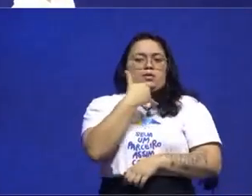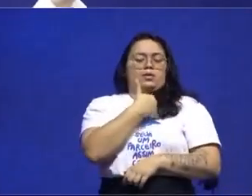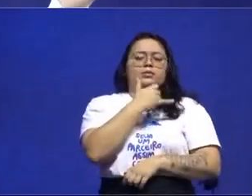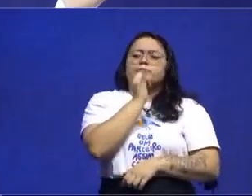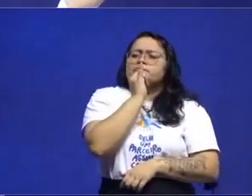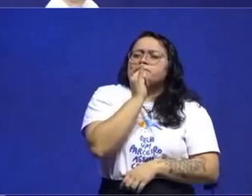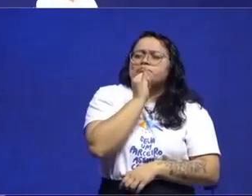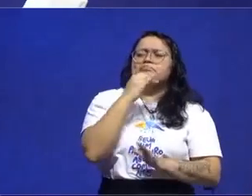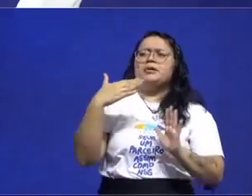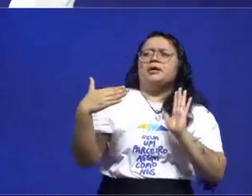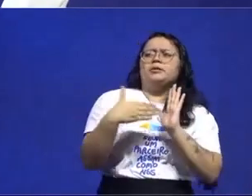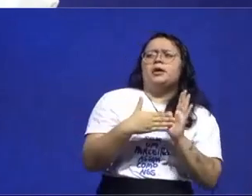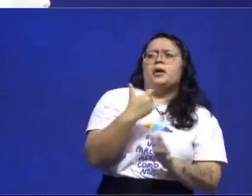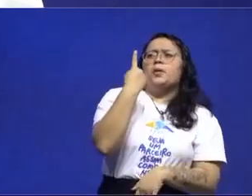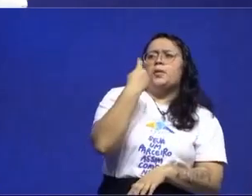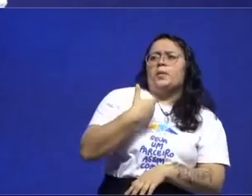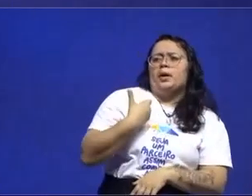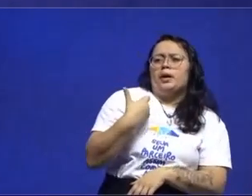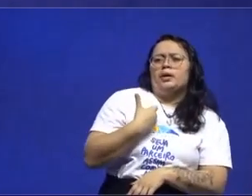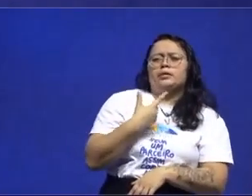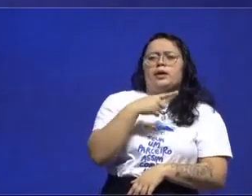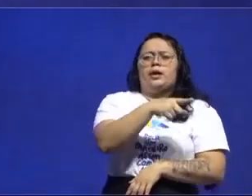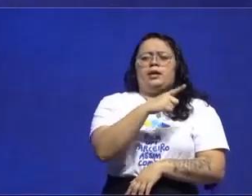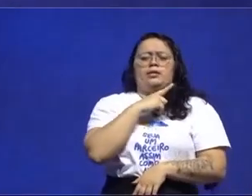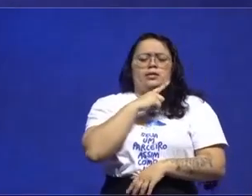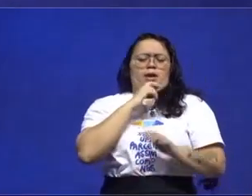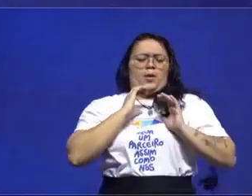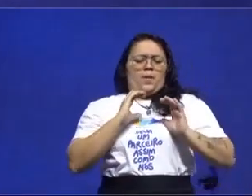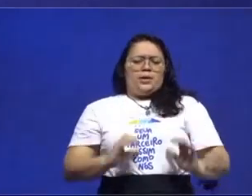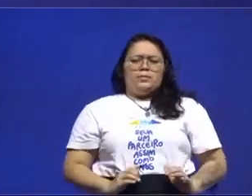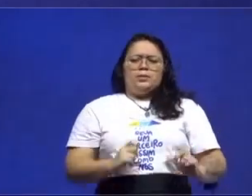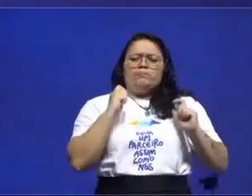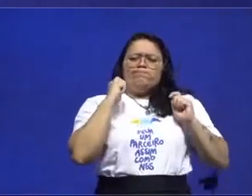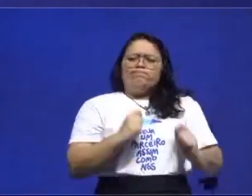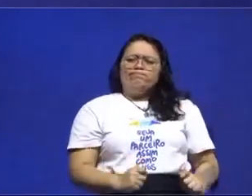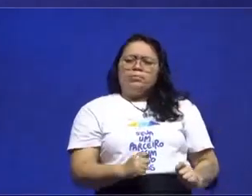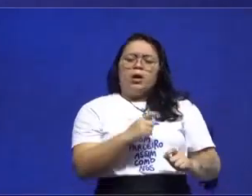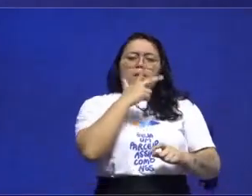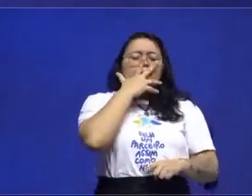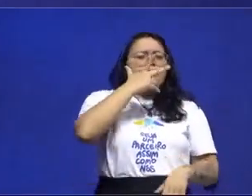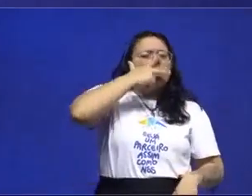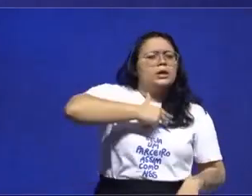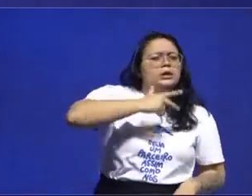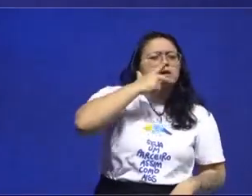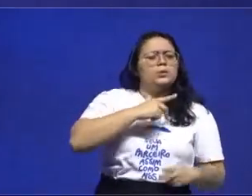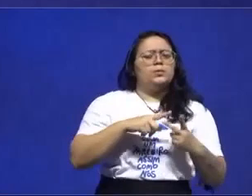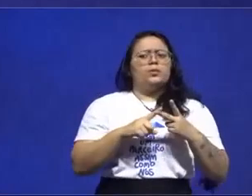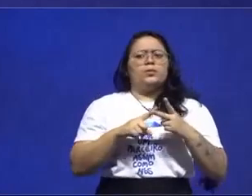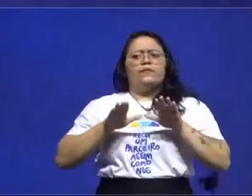one year old who has a lot of rigid, repetitive and restricted behaviors, for example, I think